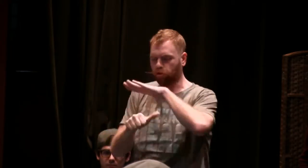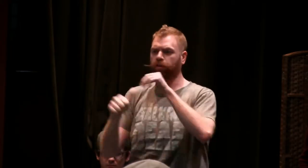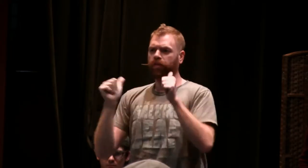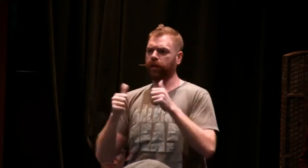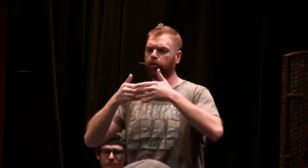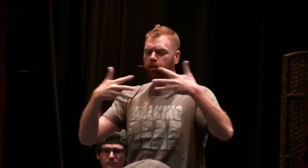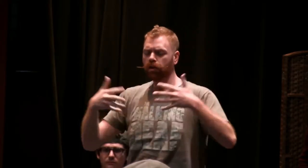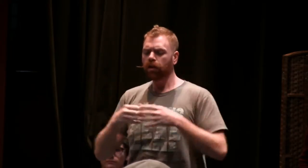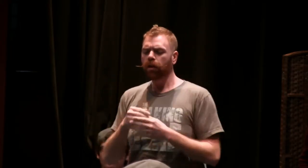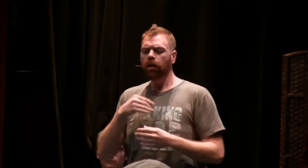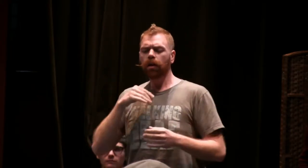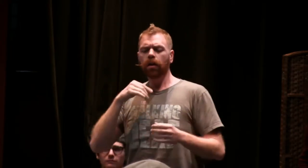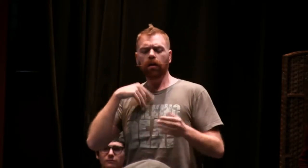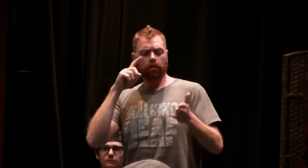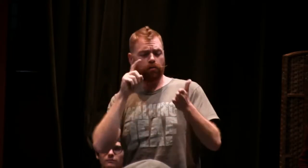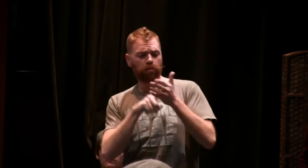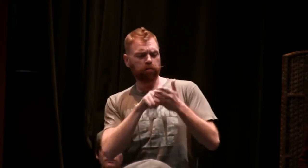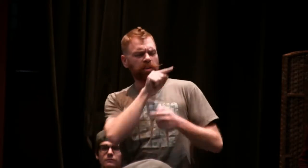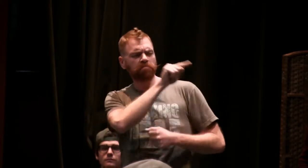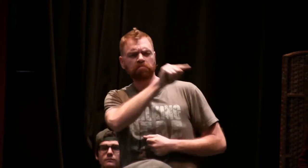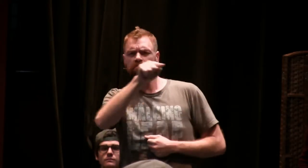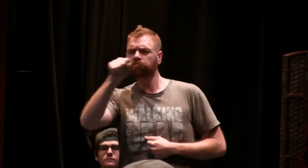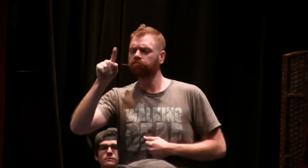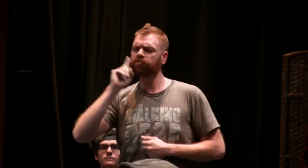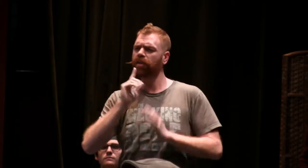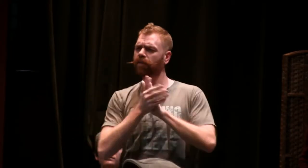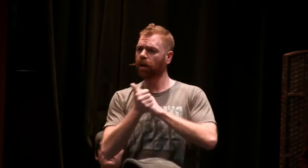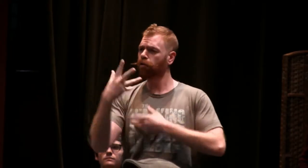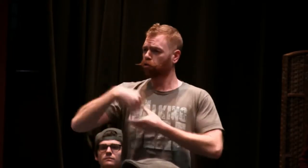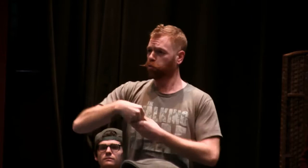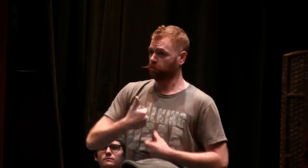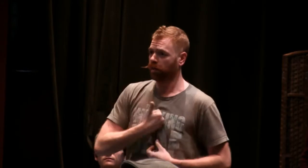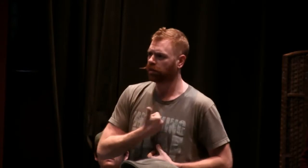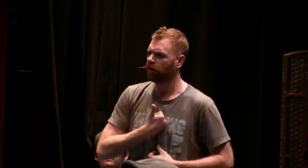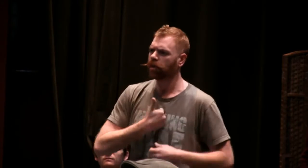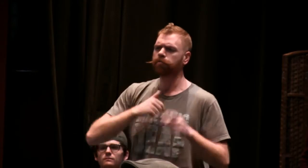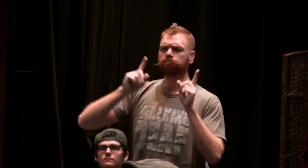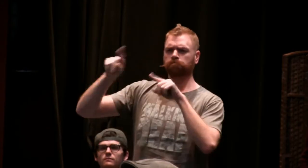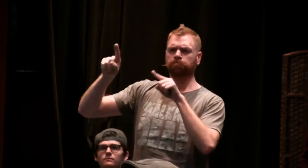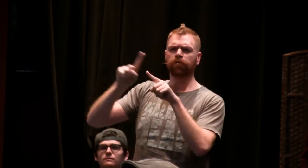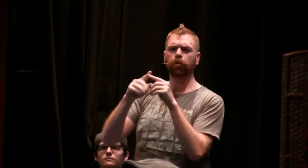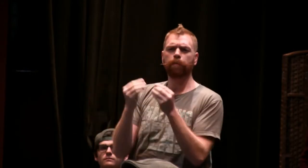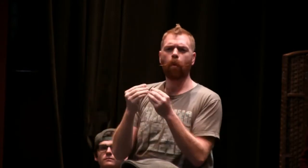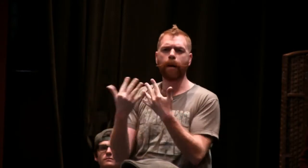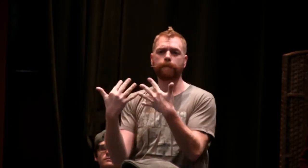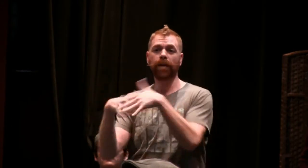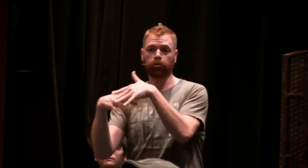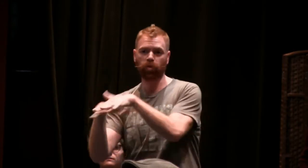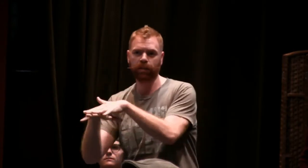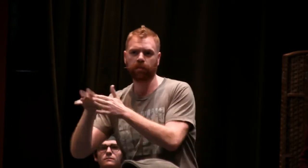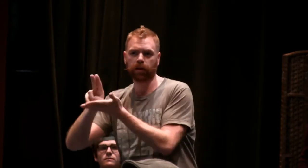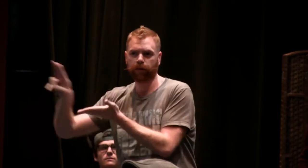for other aspects of theater, not only about acting. There's not enough training out there, but I think about myself.